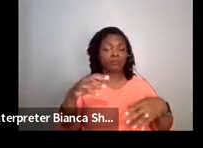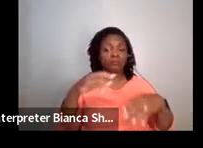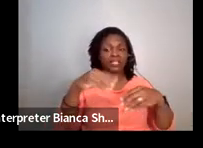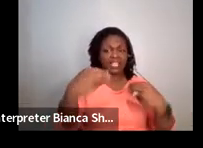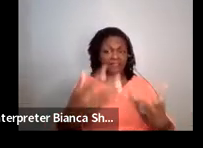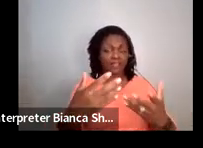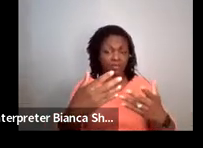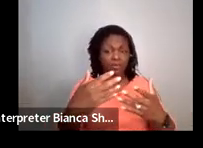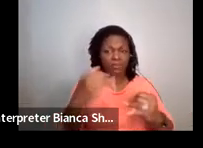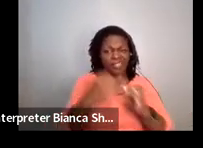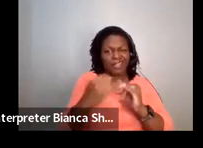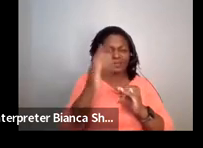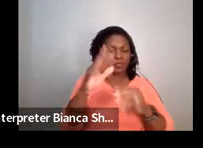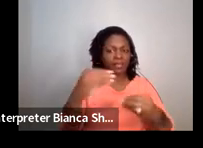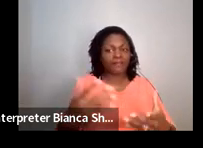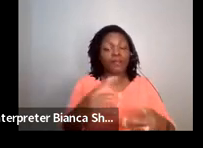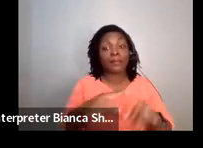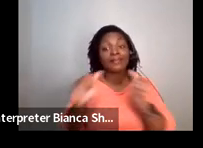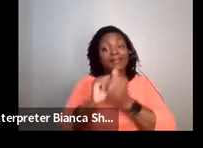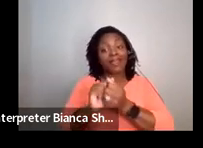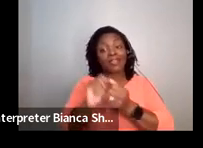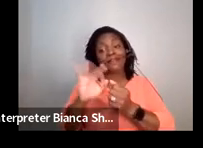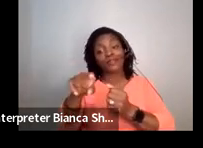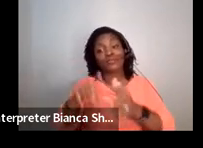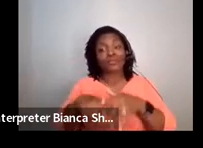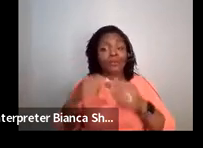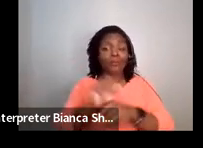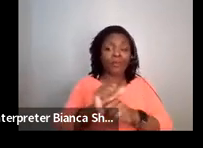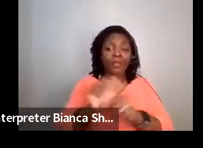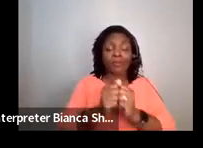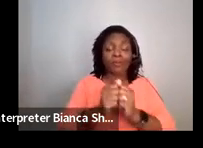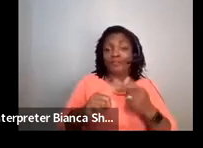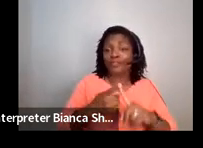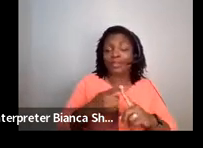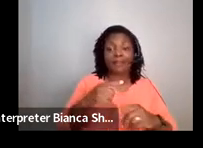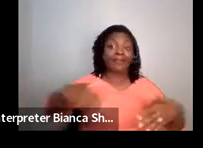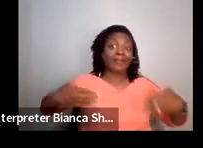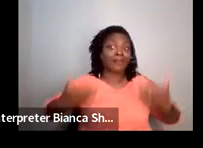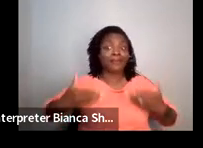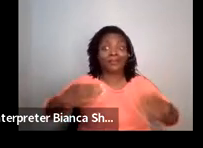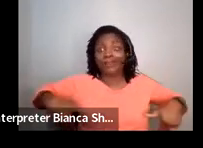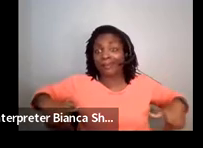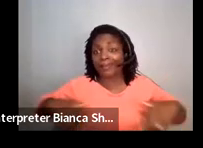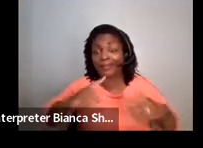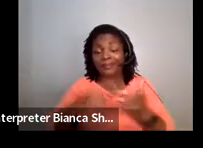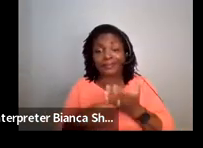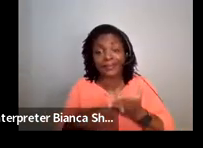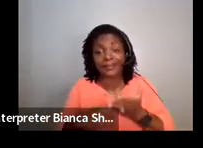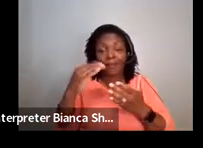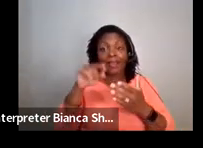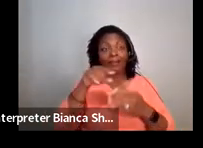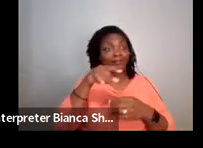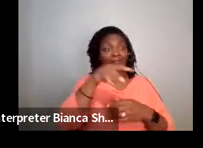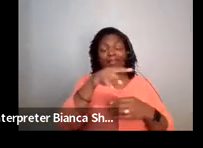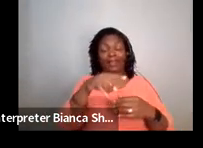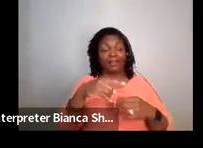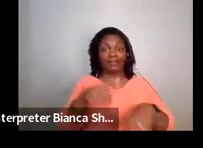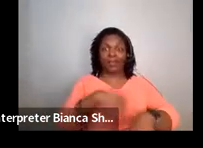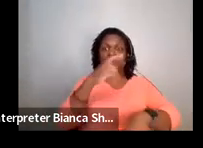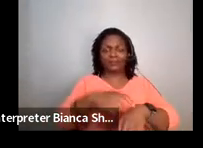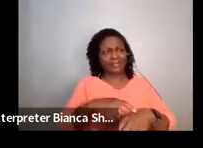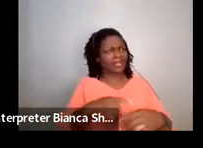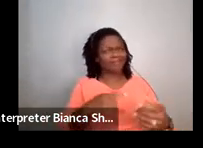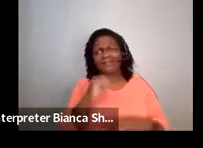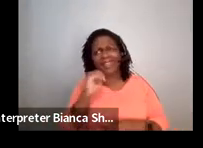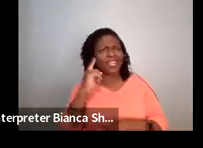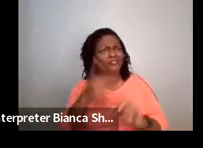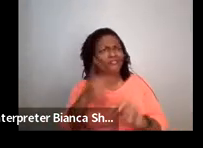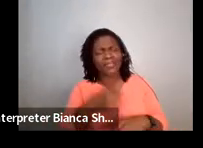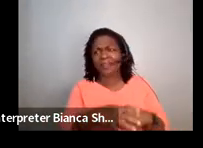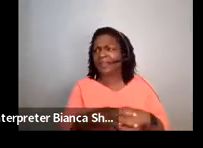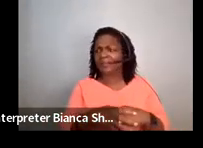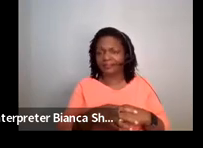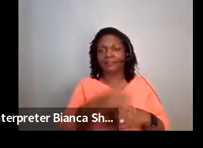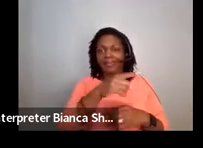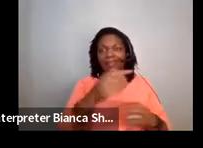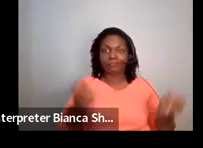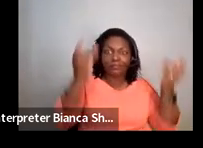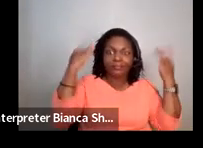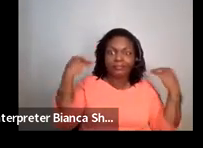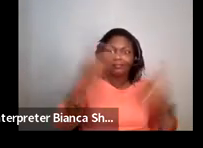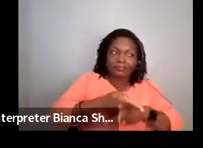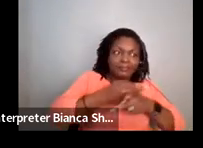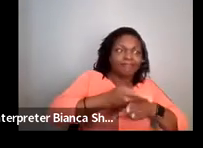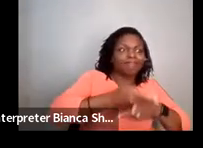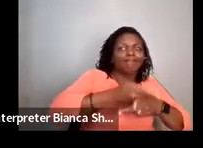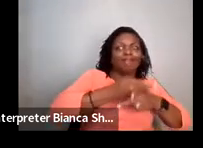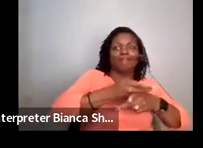But together. If you start working with your friend who probably you haven't talked to because they're overwhelmed caregiving for their mother, you can really bring light to the darkness of that situation for them but it's not